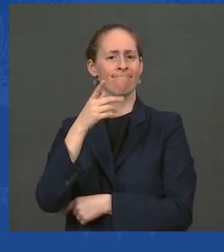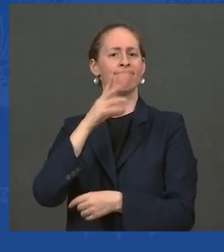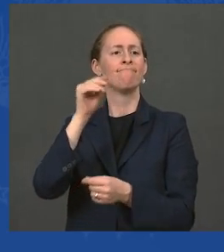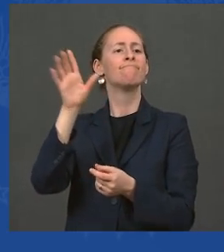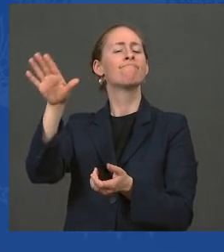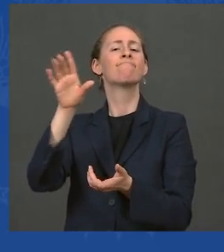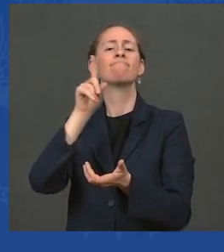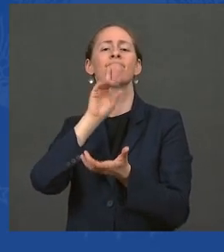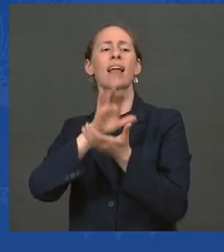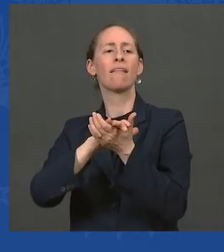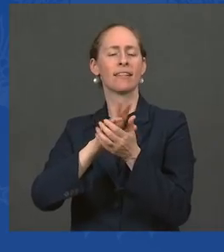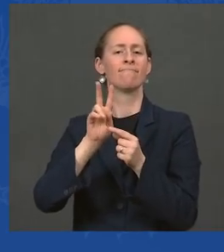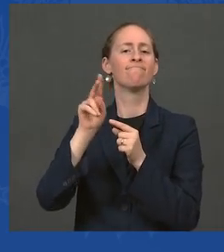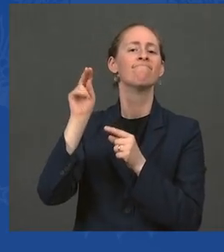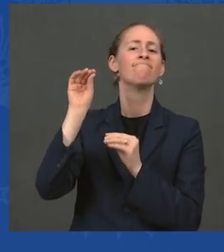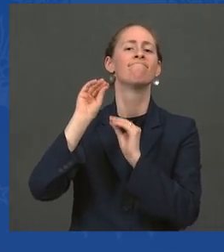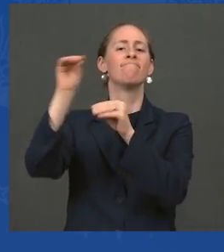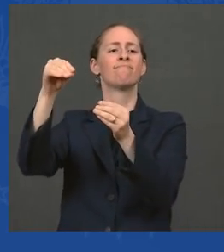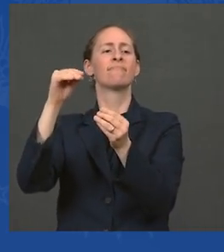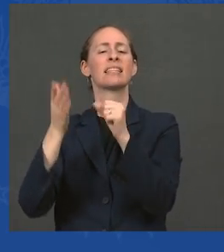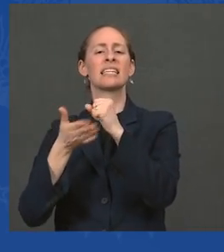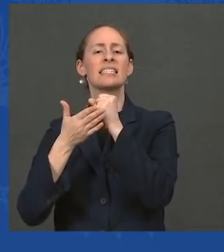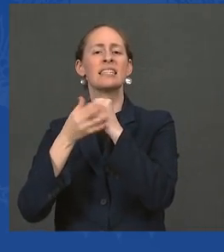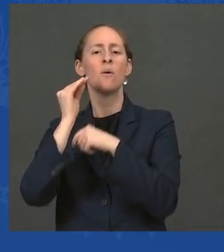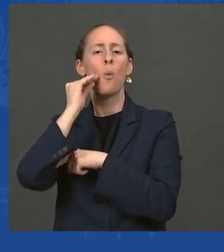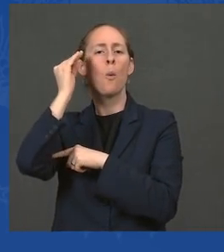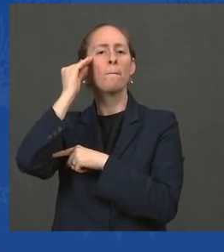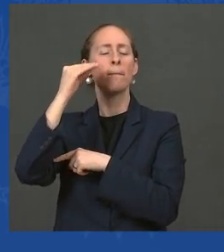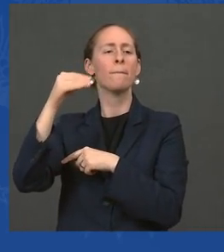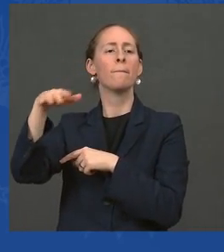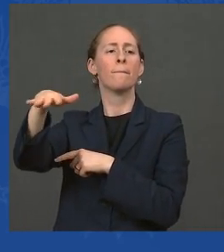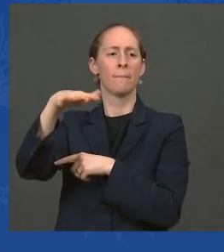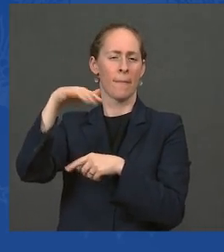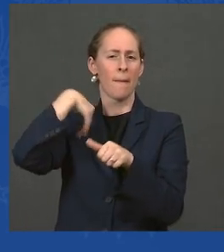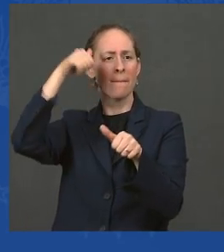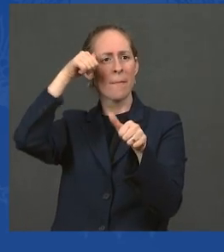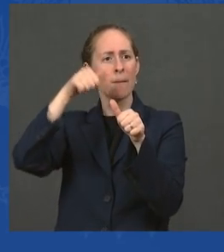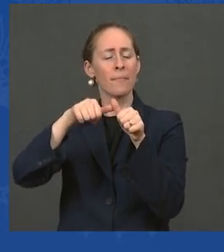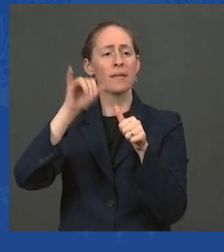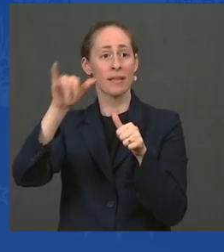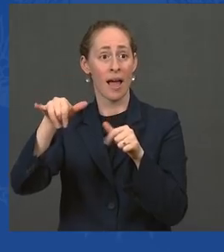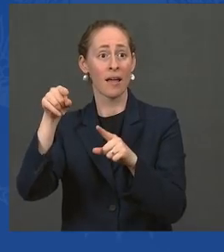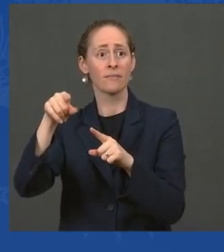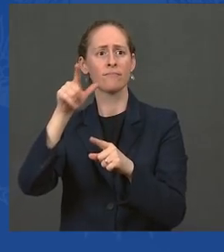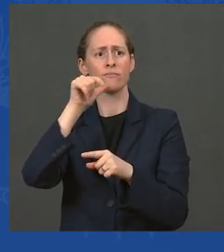And he wanted -- and the folks who -- who had built the facility -- it was a lovely facility in Delaware --